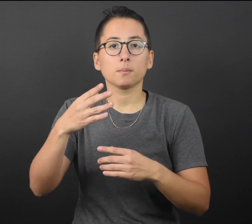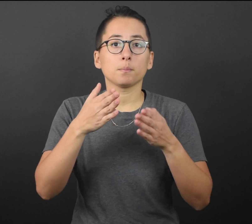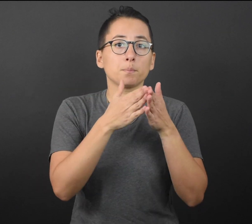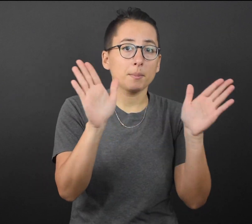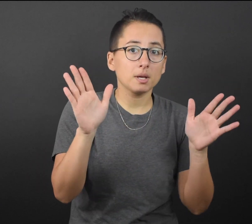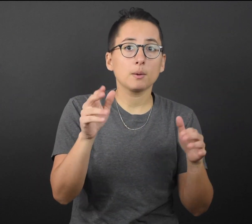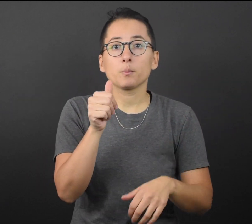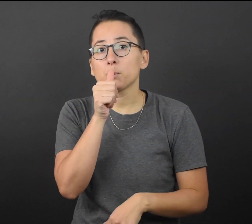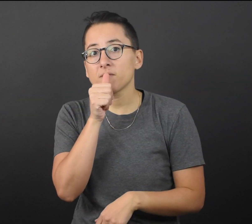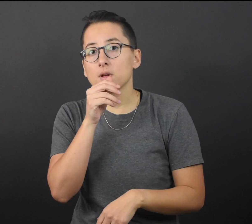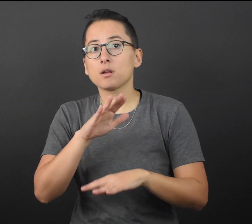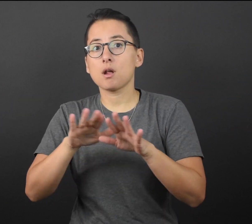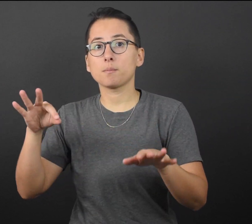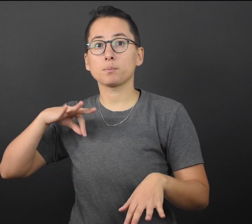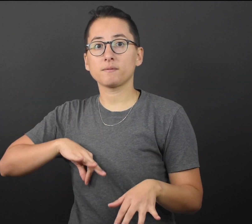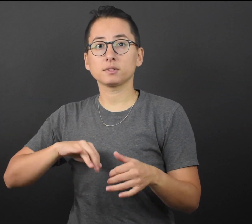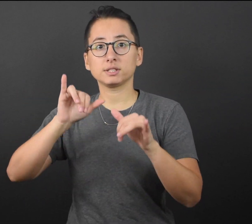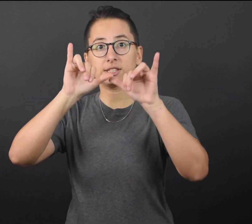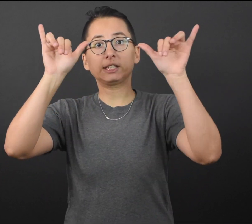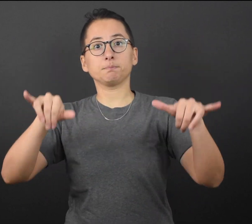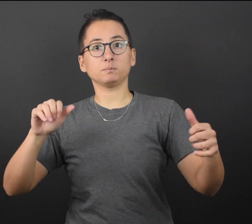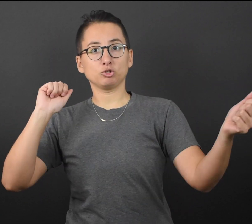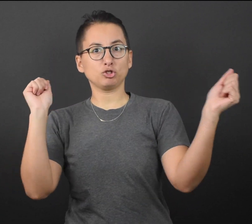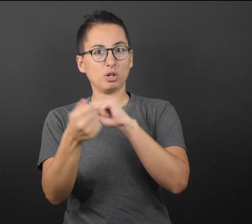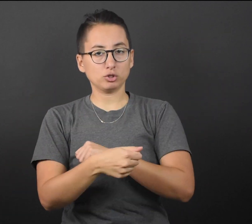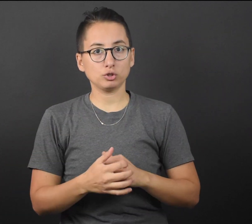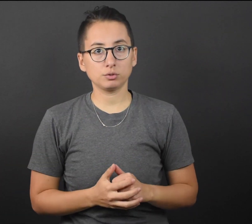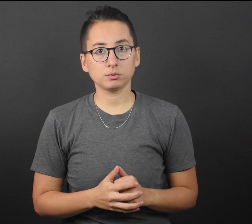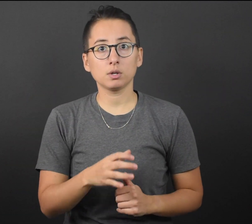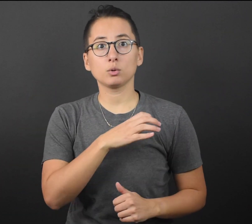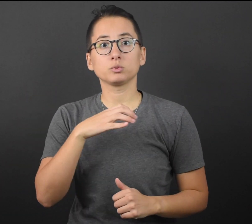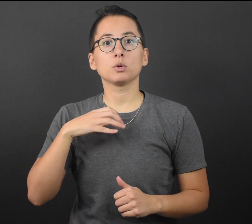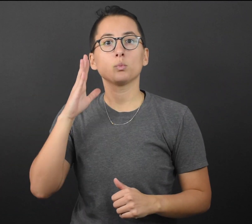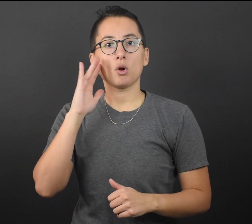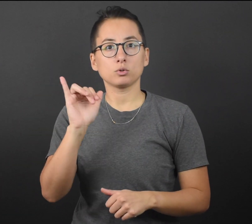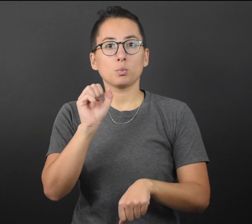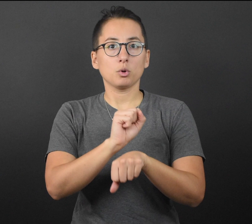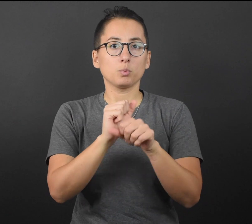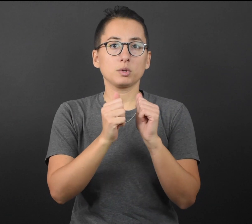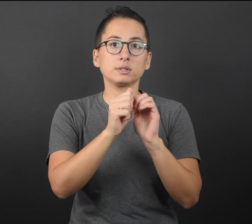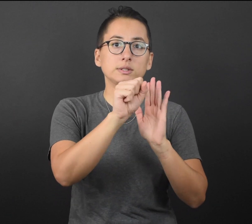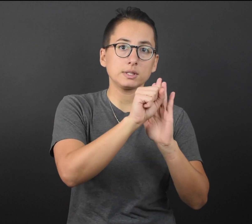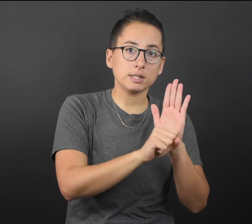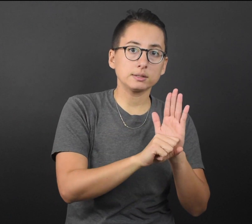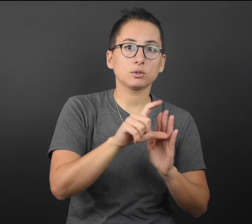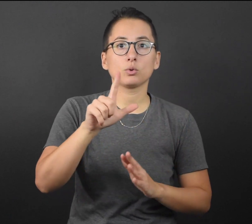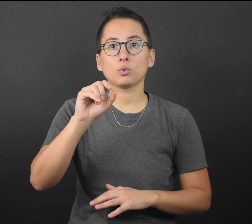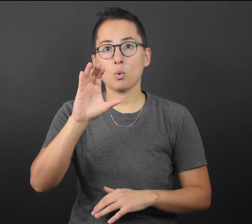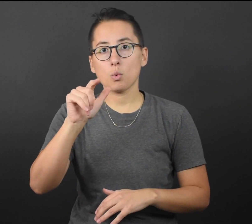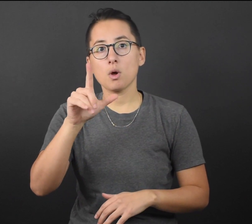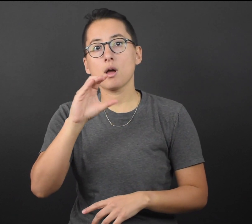through public, private, and nonprofit systemic change. The Council will work with state, local,